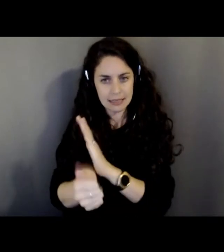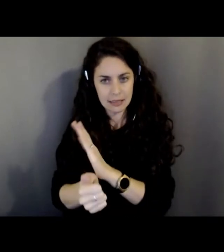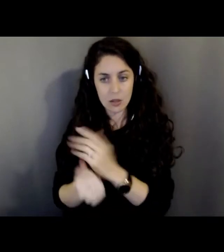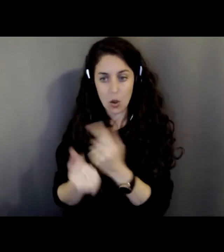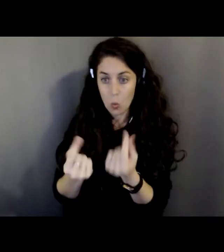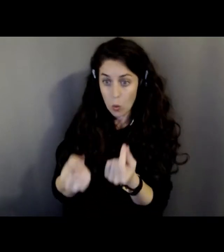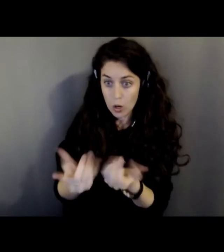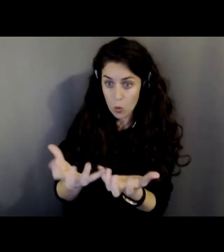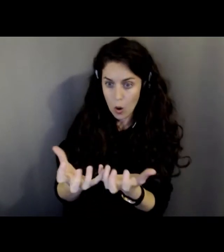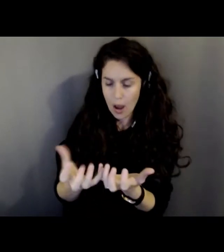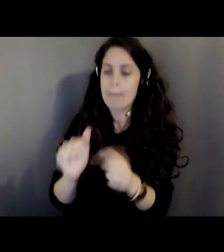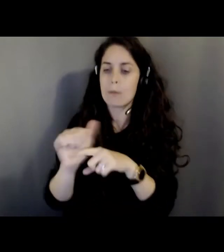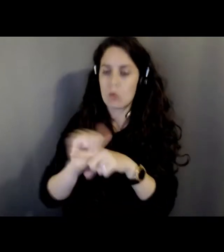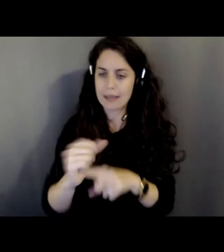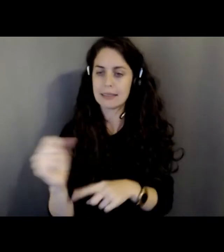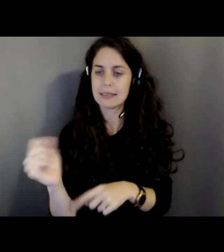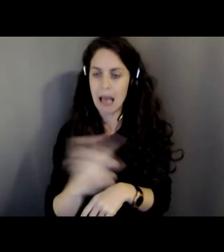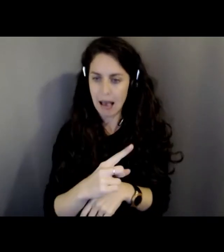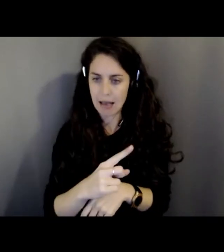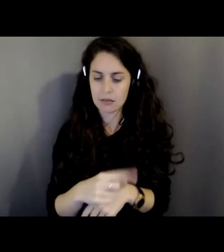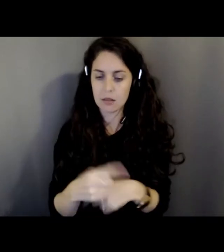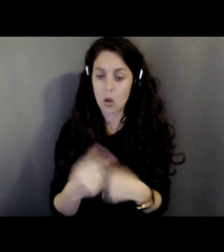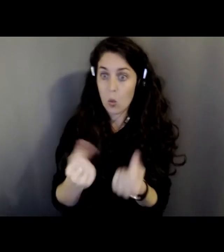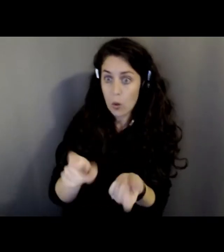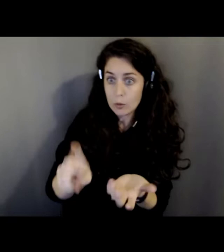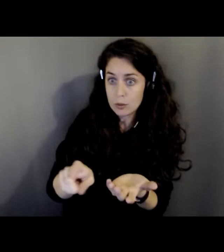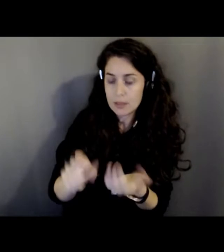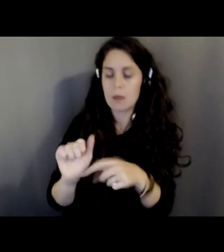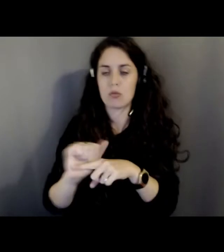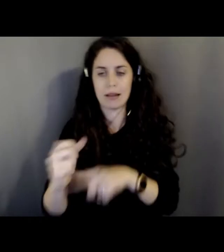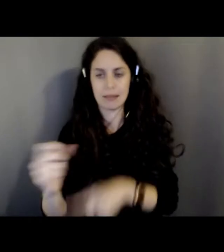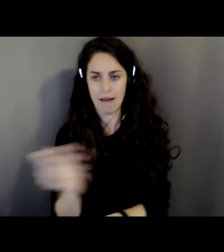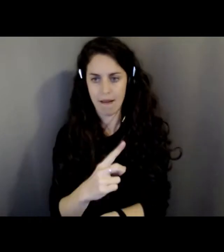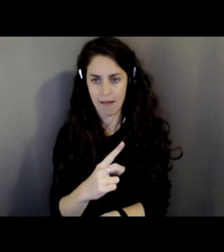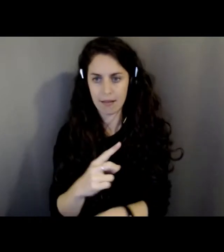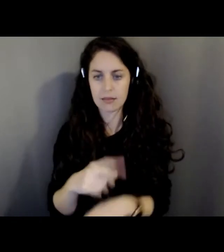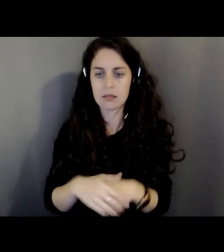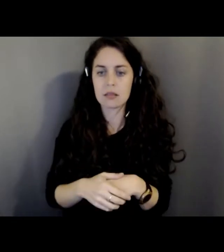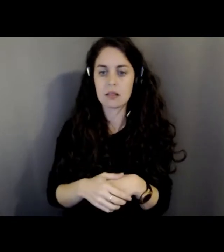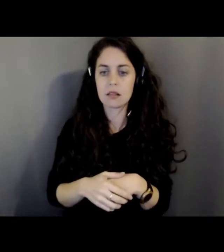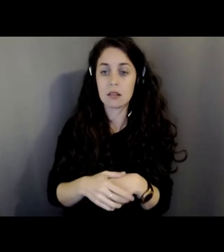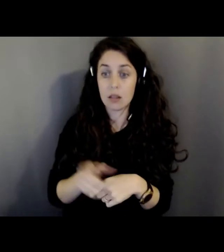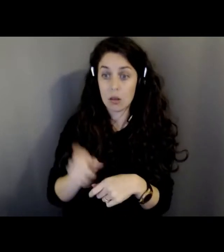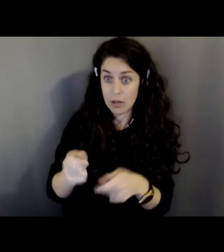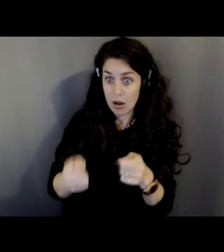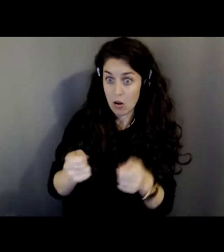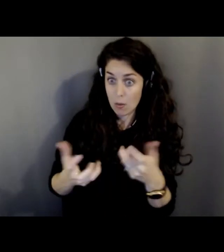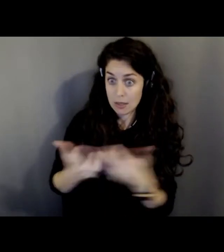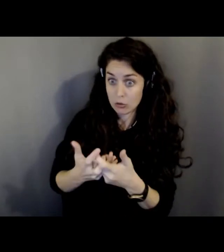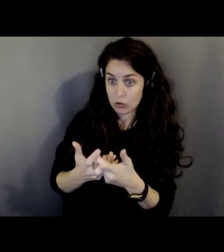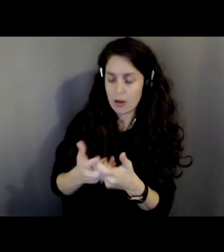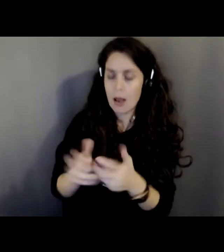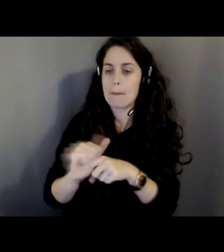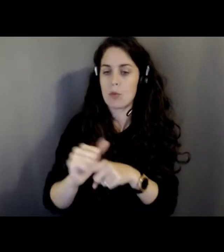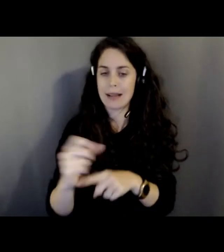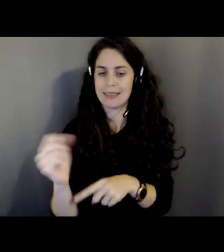and asking for what you need, and asking for accommodations that allow you to fully access